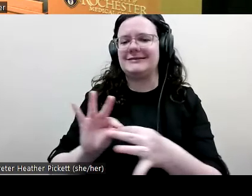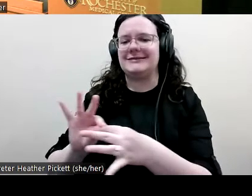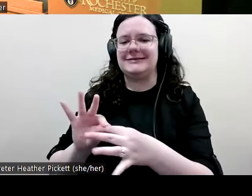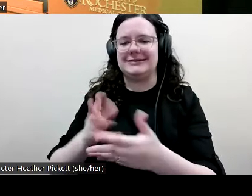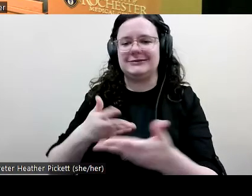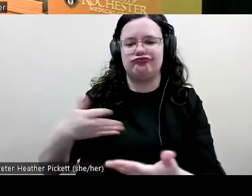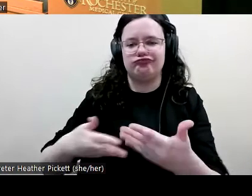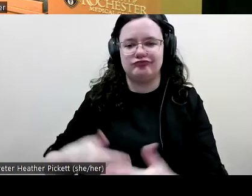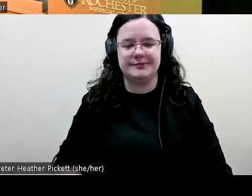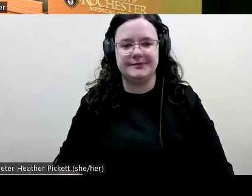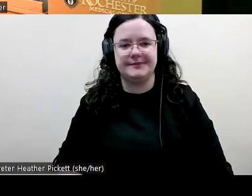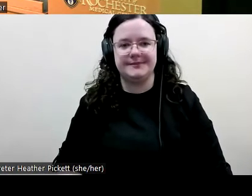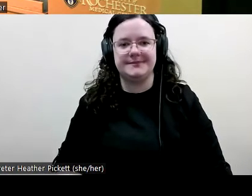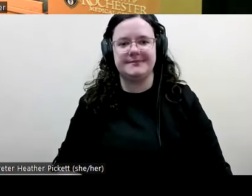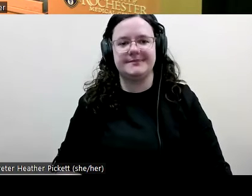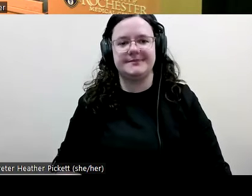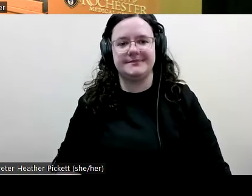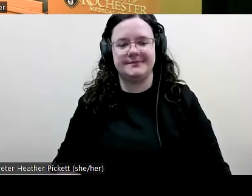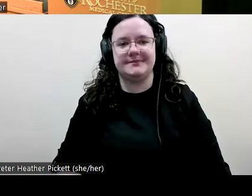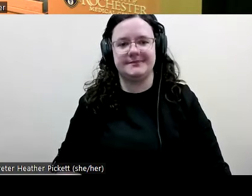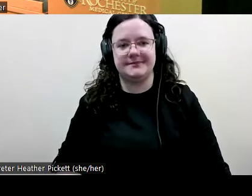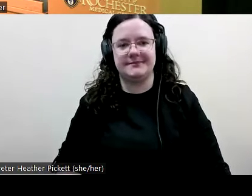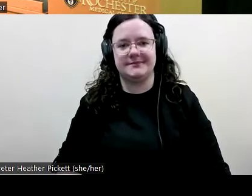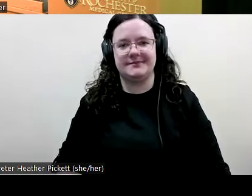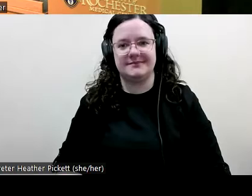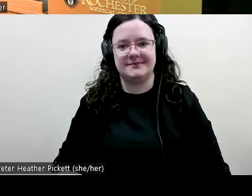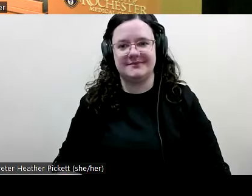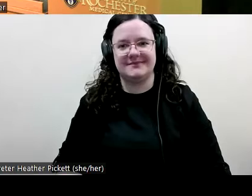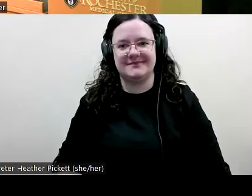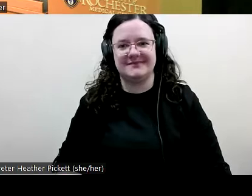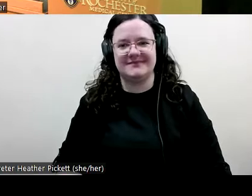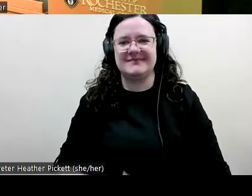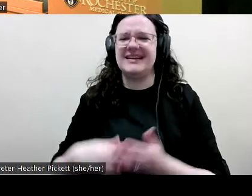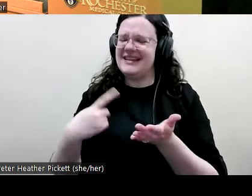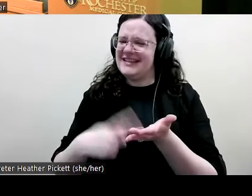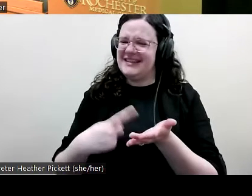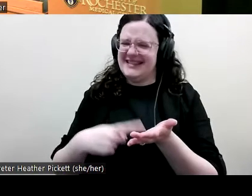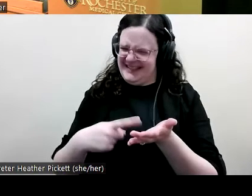so sometimes I find that um you know there's this push to say you're an adult now right but